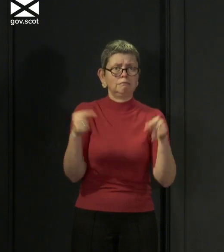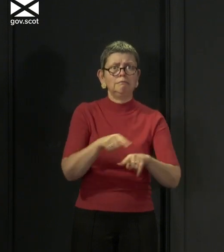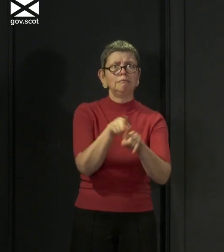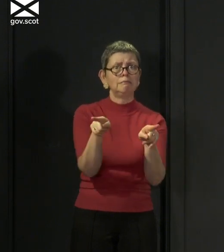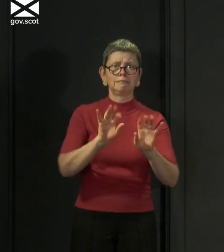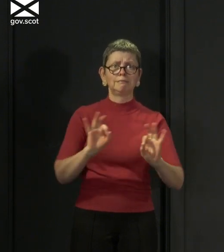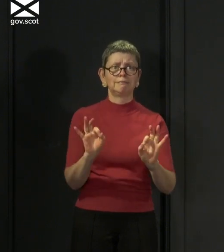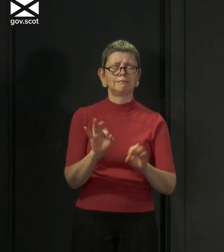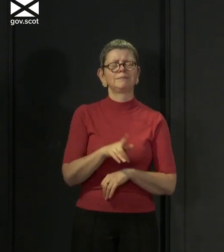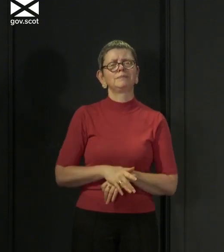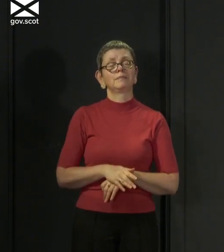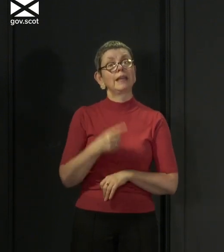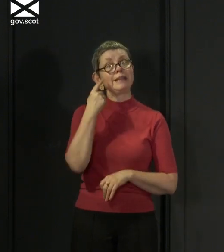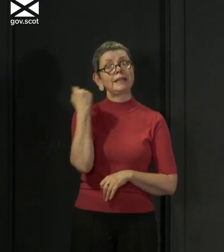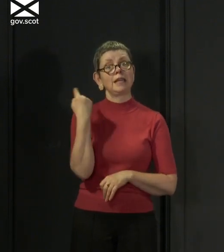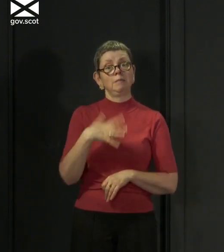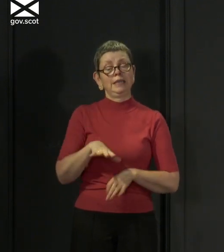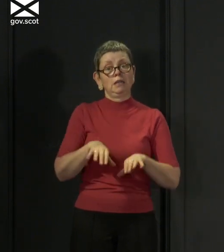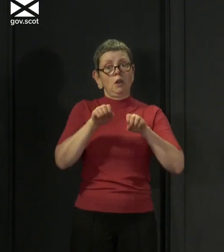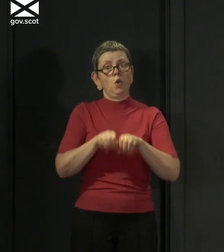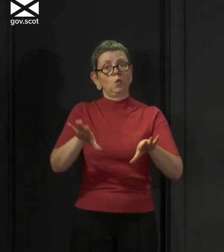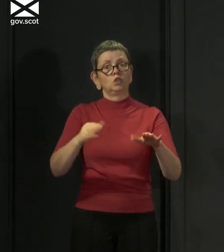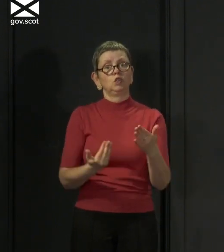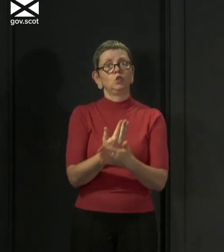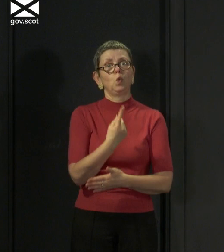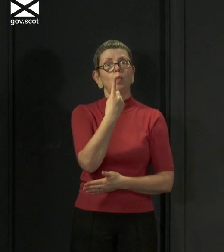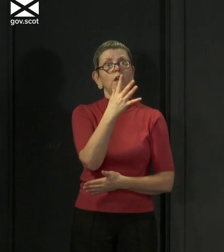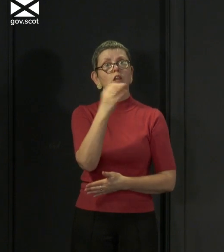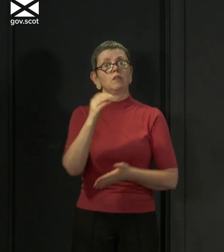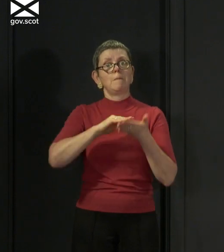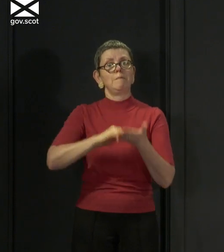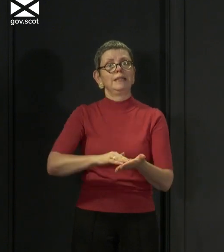Yesterday we launched a new £100 million loan fund for housebuilders. The fund is aimed